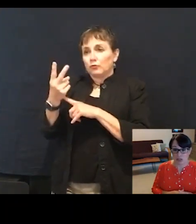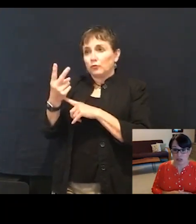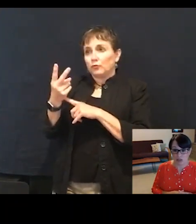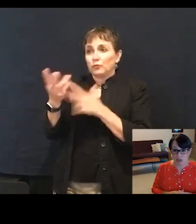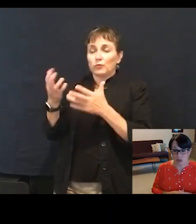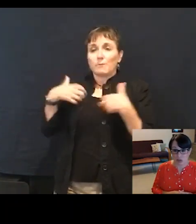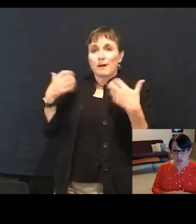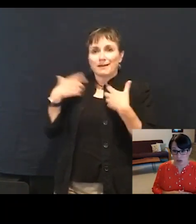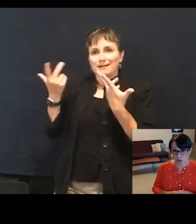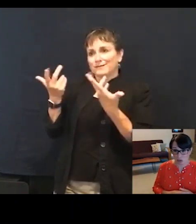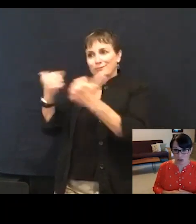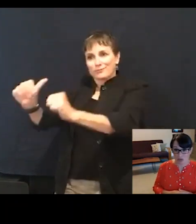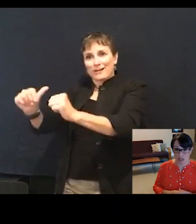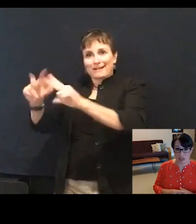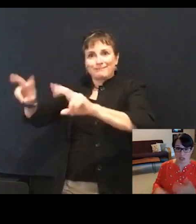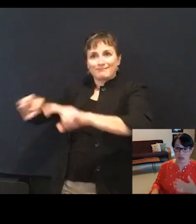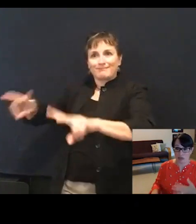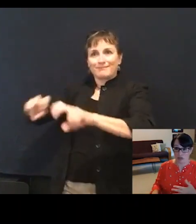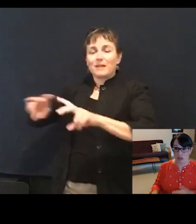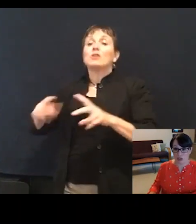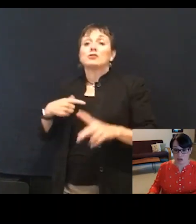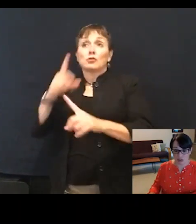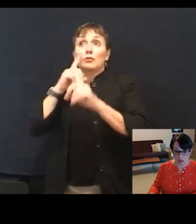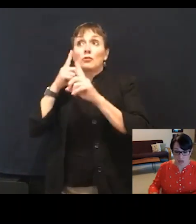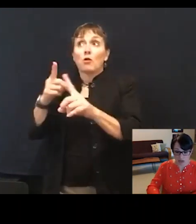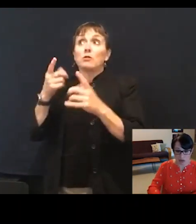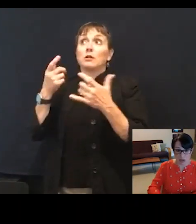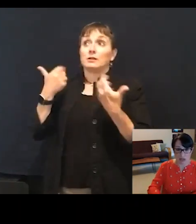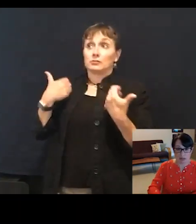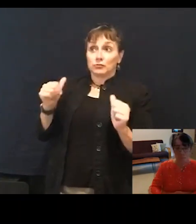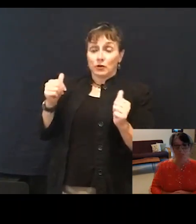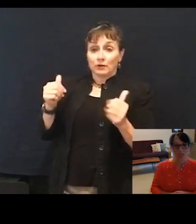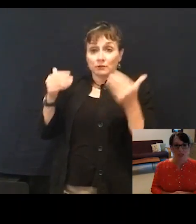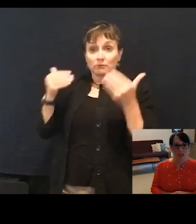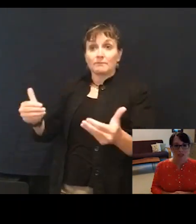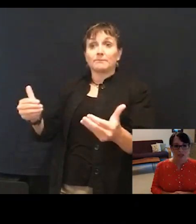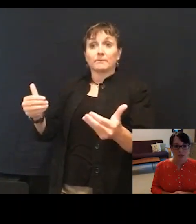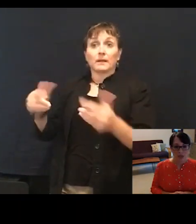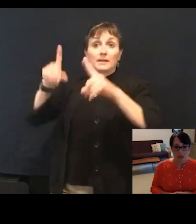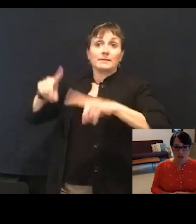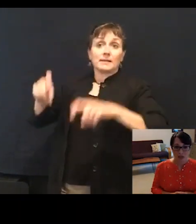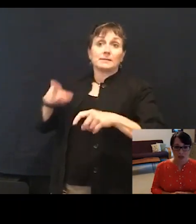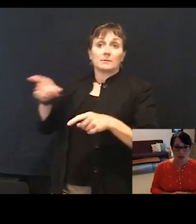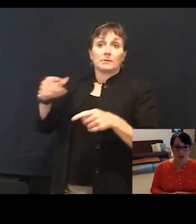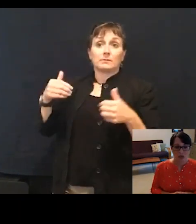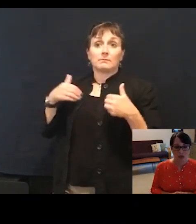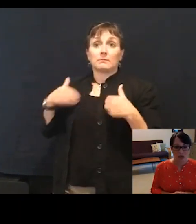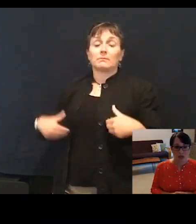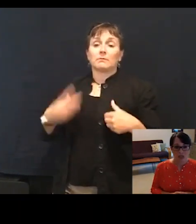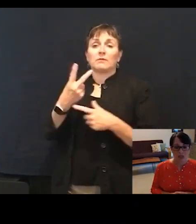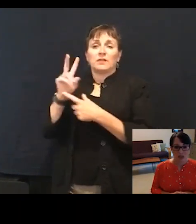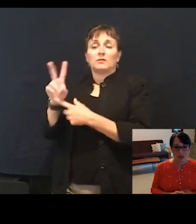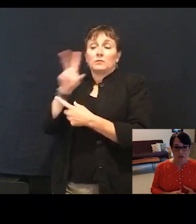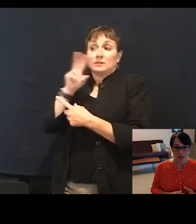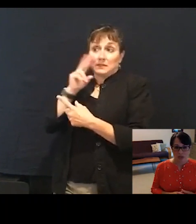into the non-human primates and make sure that they are also well-tolerated. So in conclusion, what we've shown is that all of these dual vectors